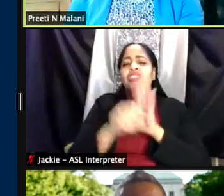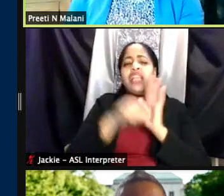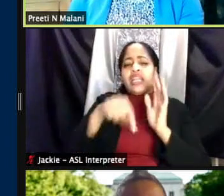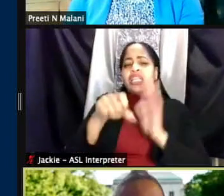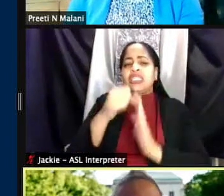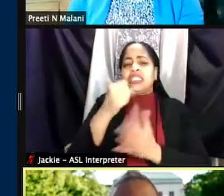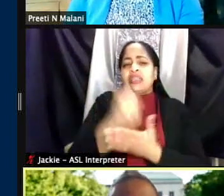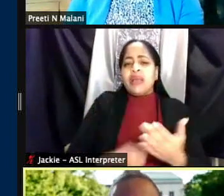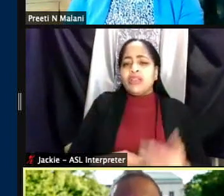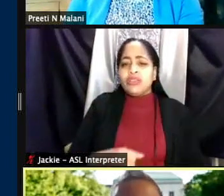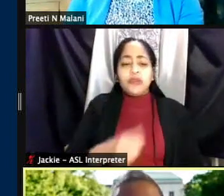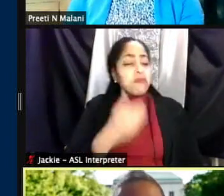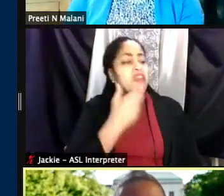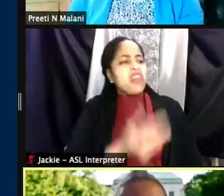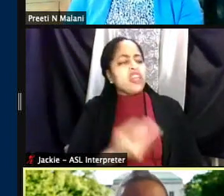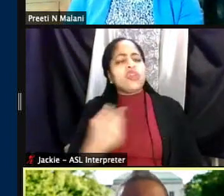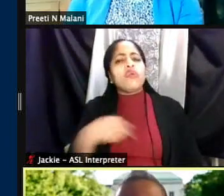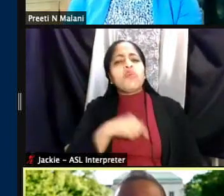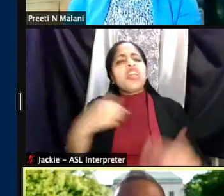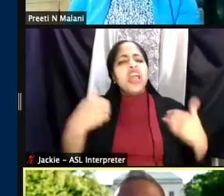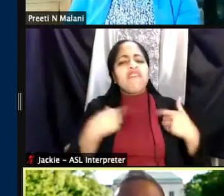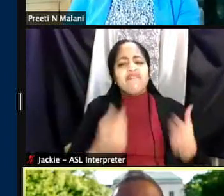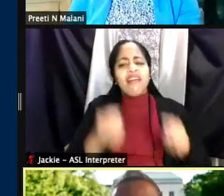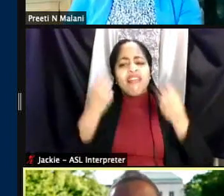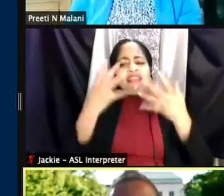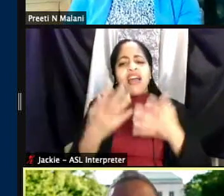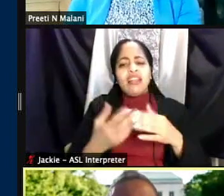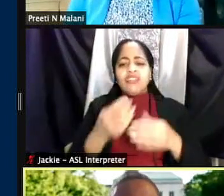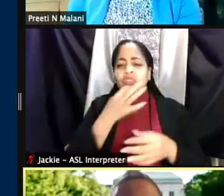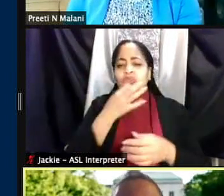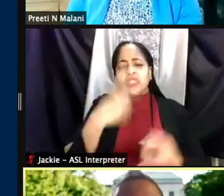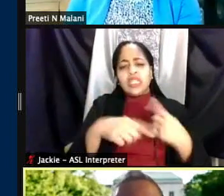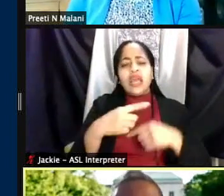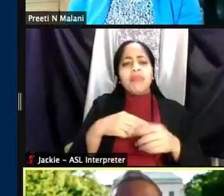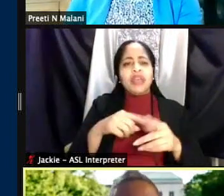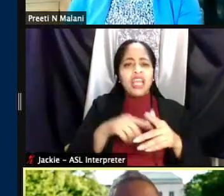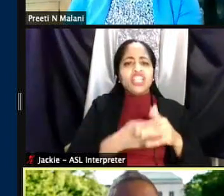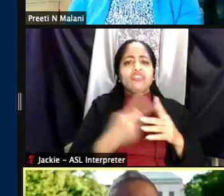Thank you. We have a lot of upcoming initiatives that were improved or newly developed